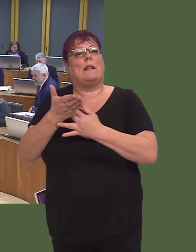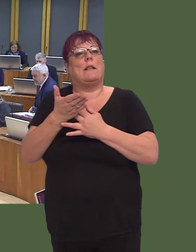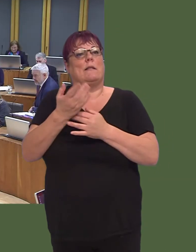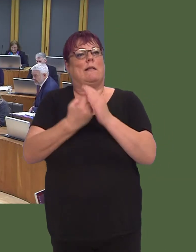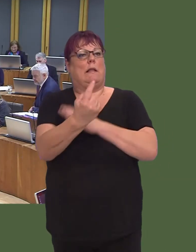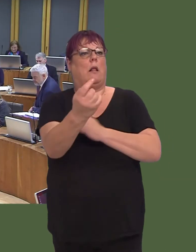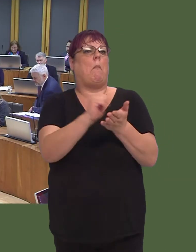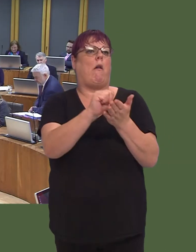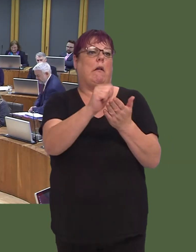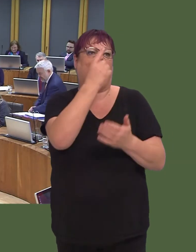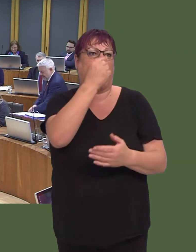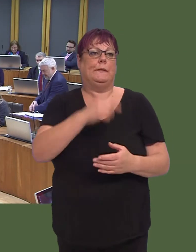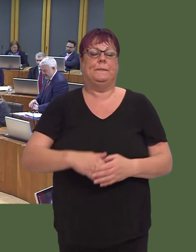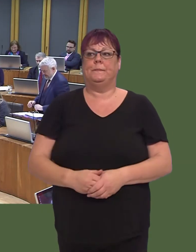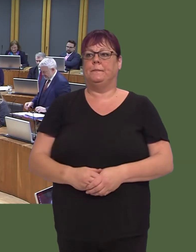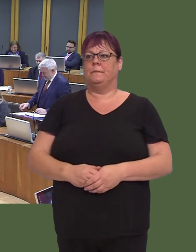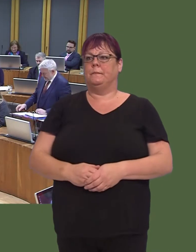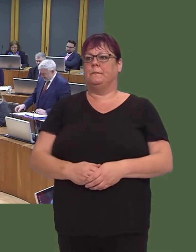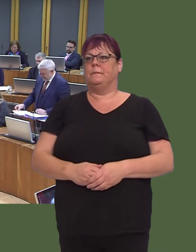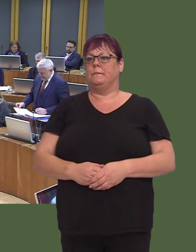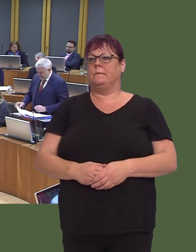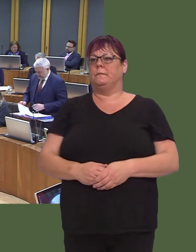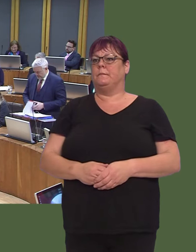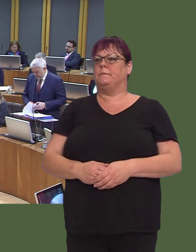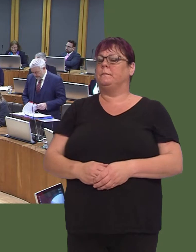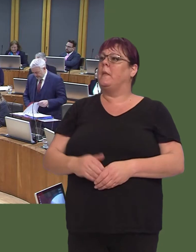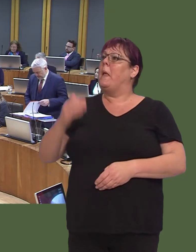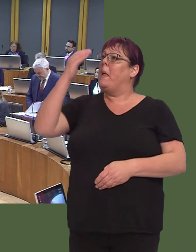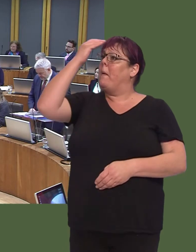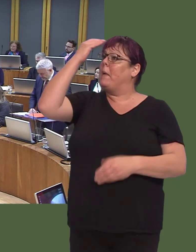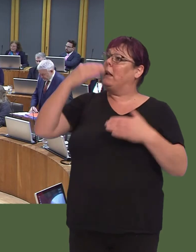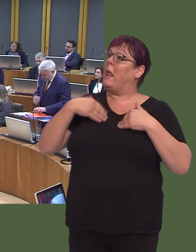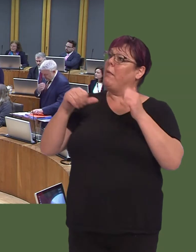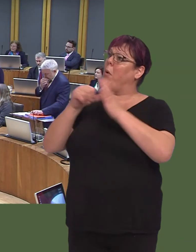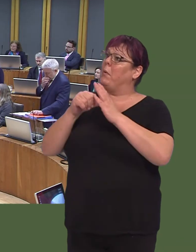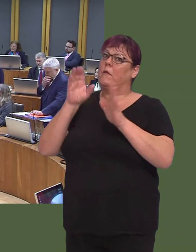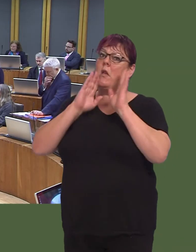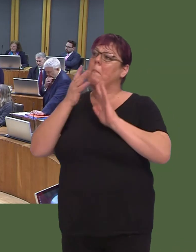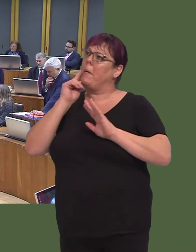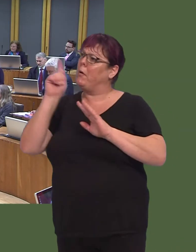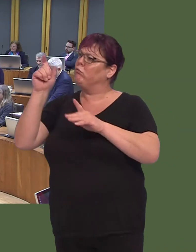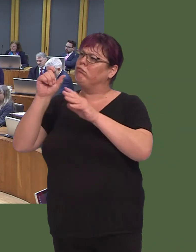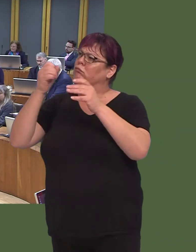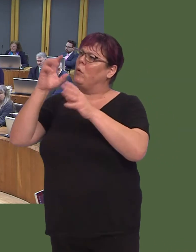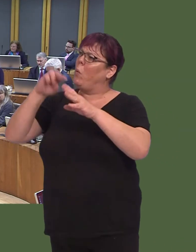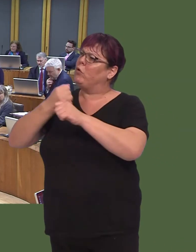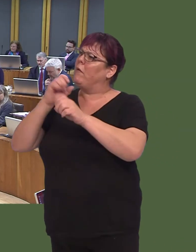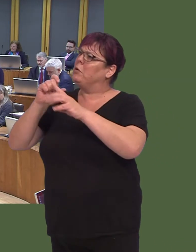There is no need to remain in the European Union in order to have those. Leanne Wood AM: 8. What is the Welsh Government doing to tackle mental health problems in young people?